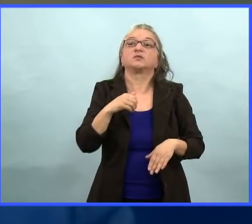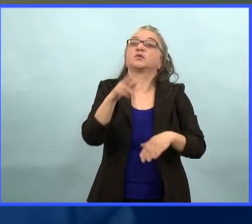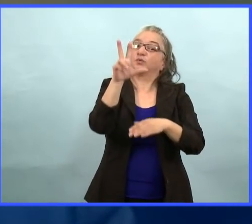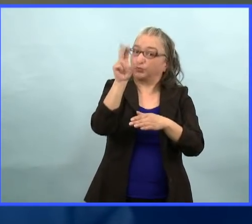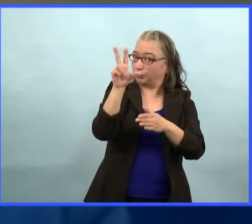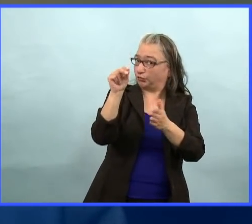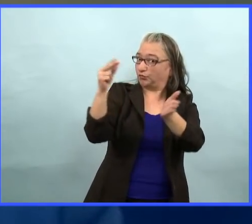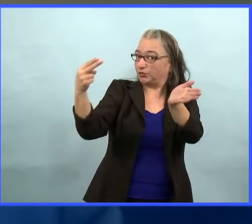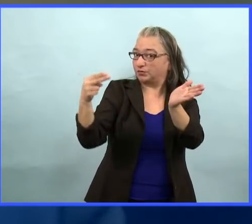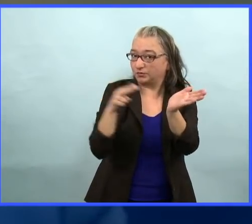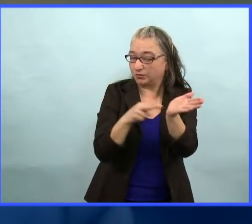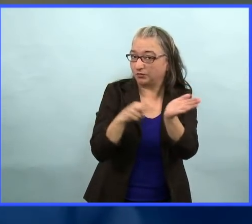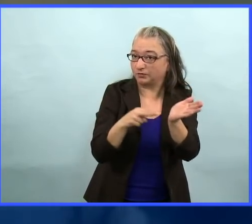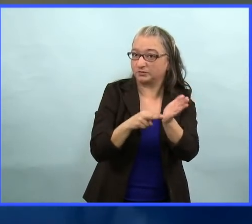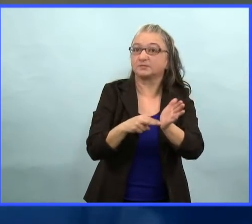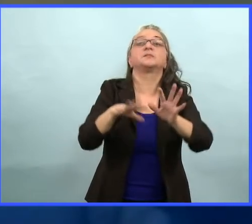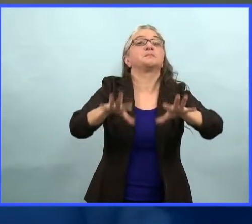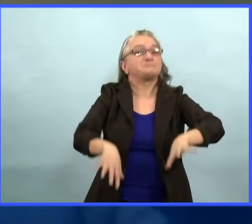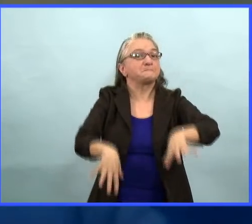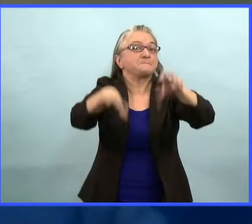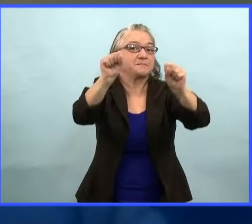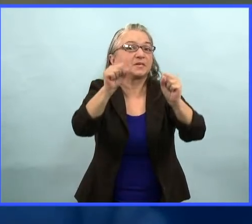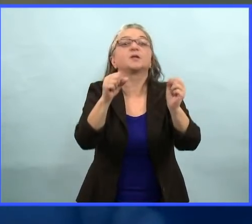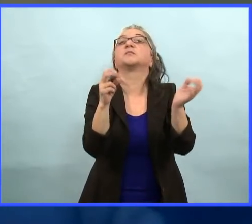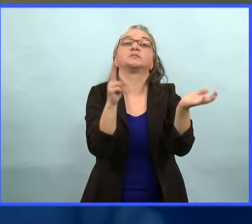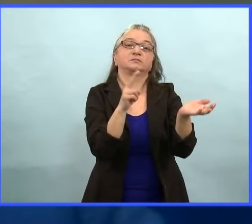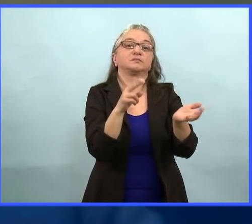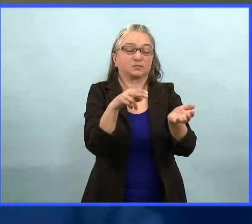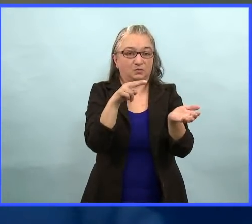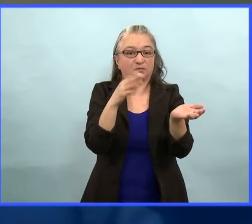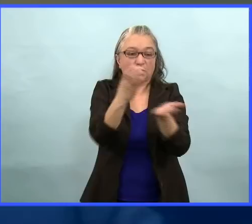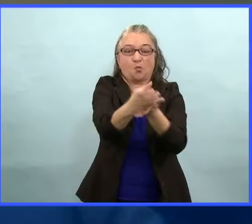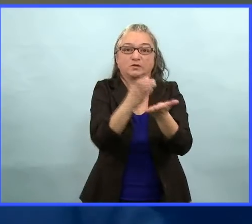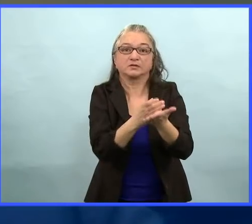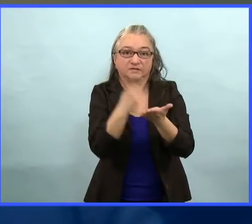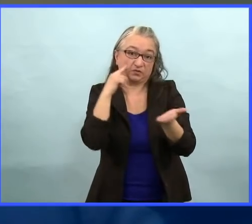offered by at red river uh college polytechnic in the cinebene college